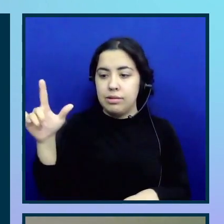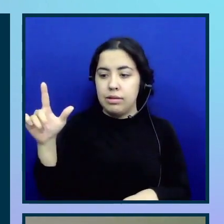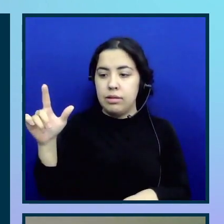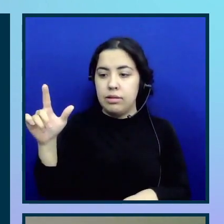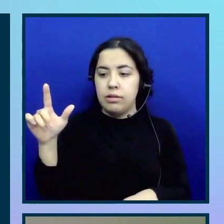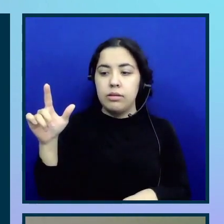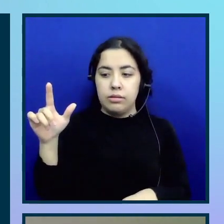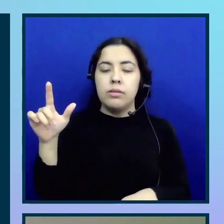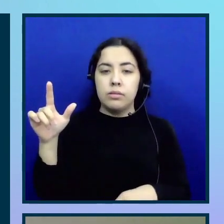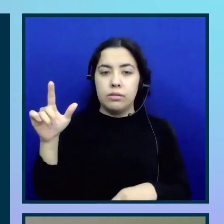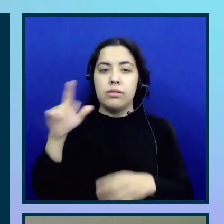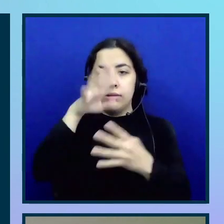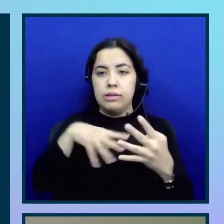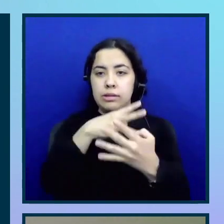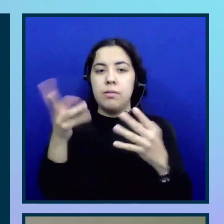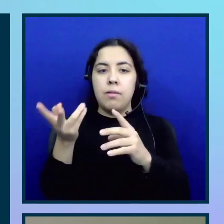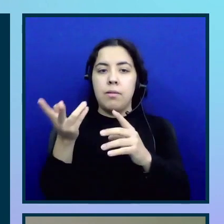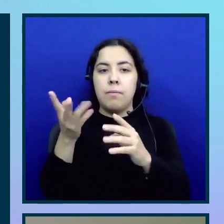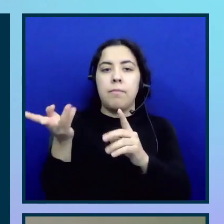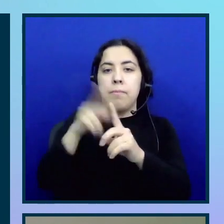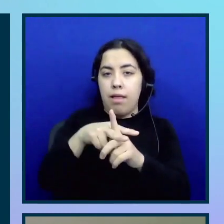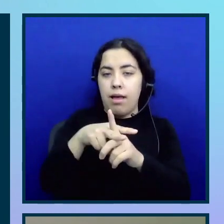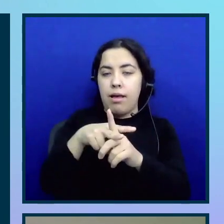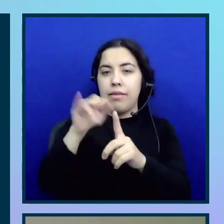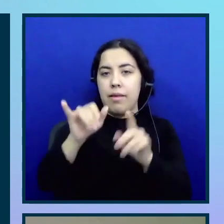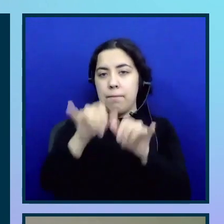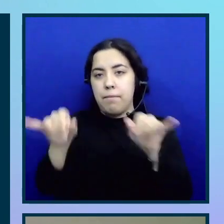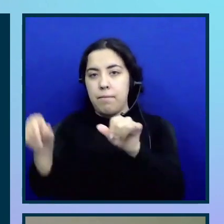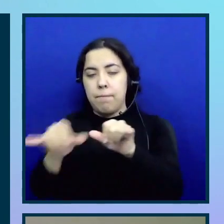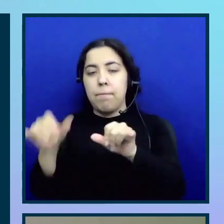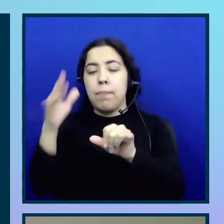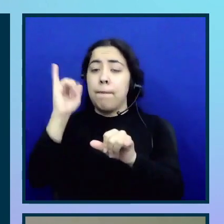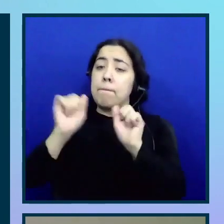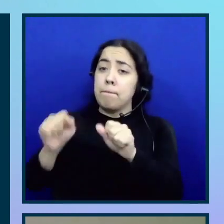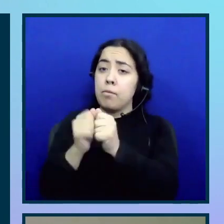And this is possible on Windows because of how the Windows accessibility APIs work.